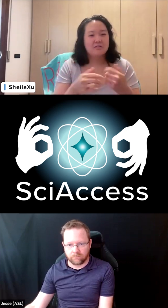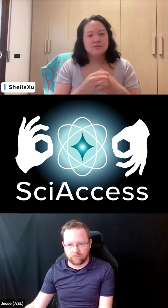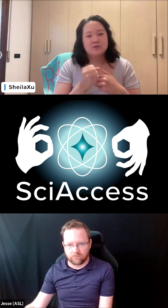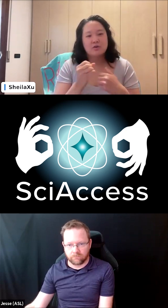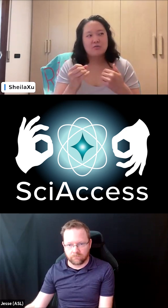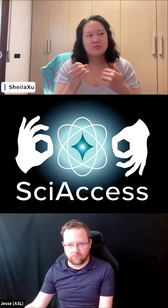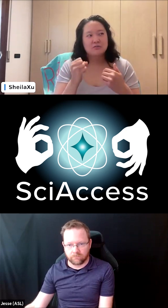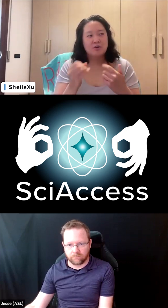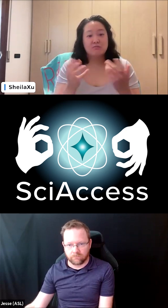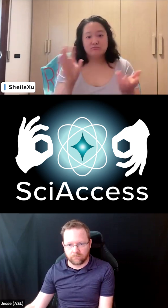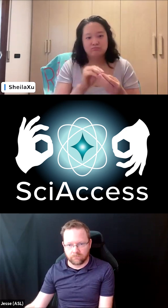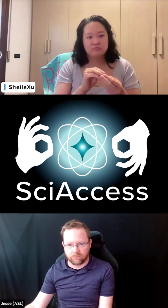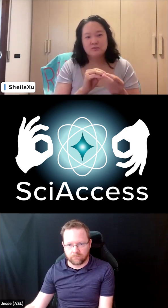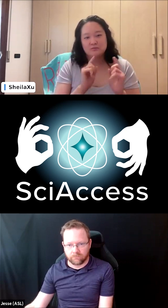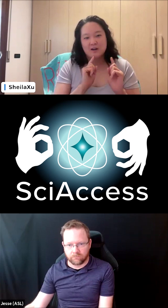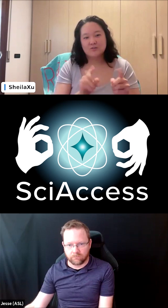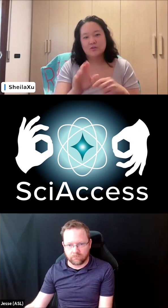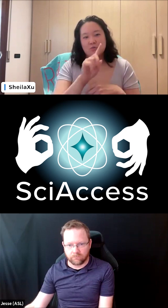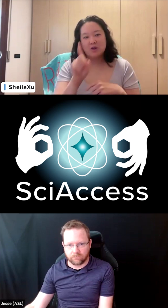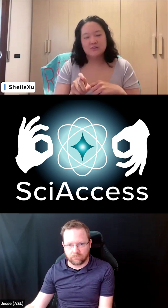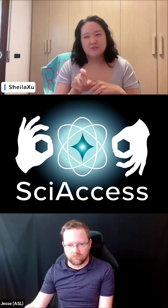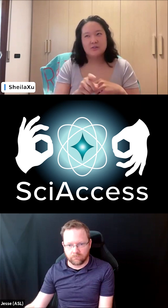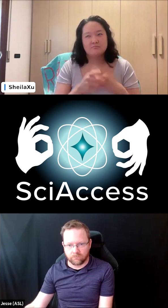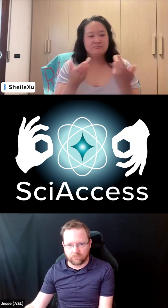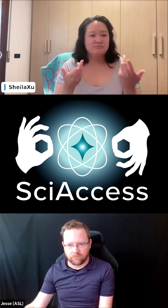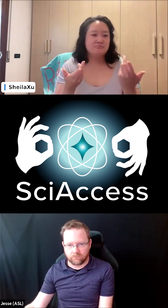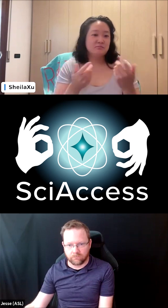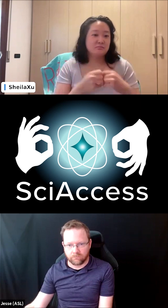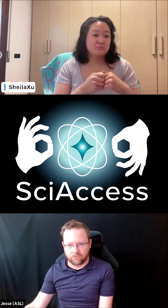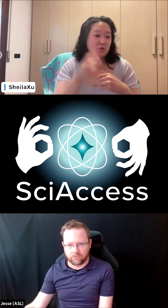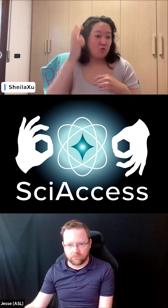better. To circle back and answer the question and how much risk